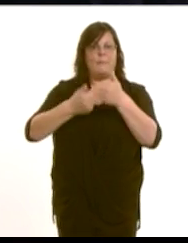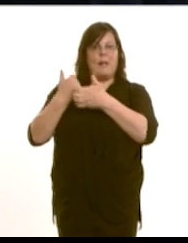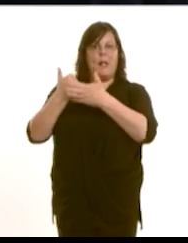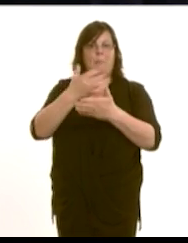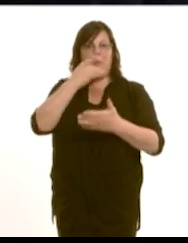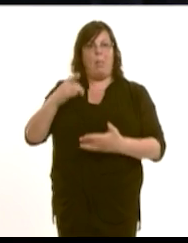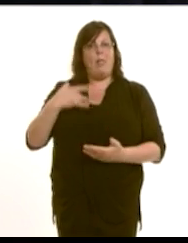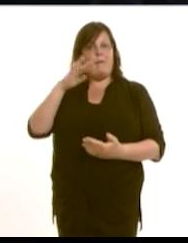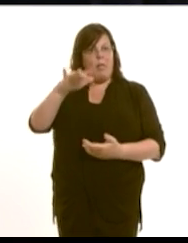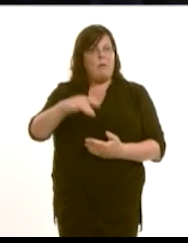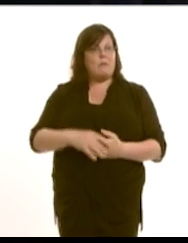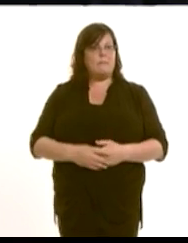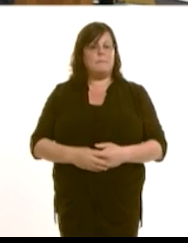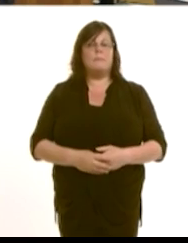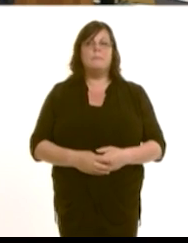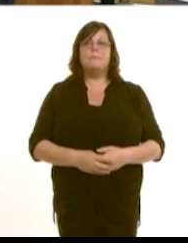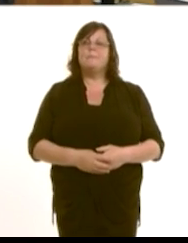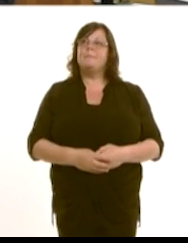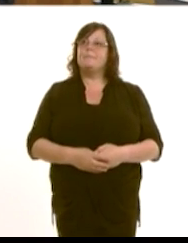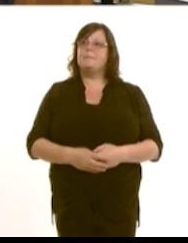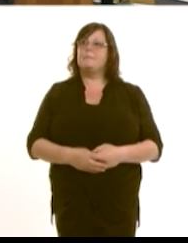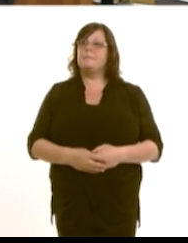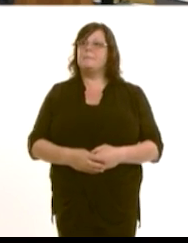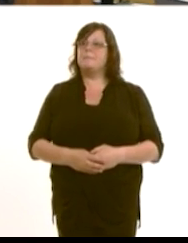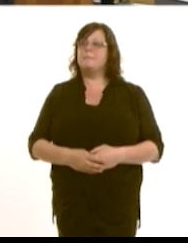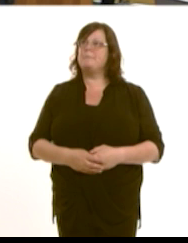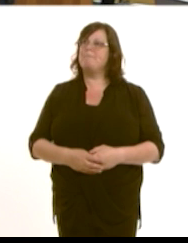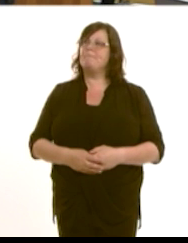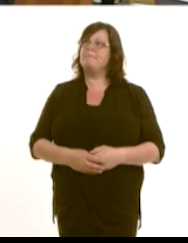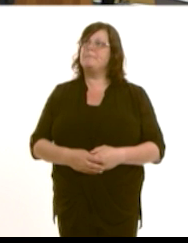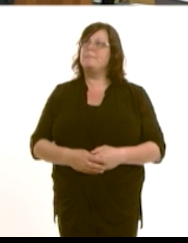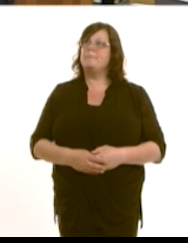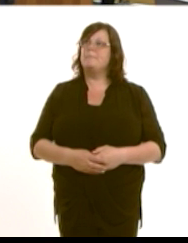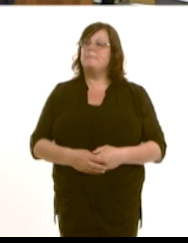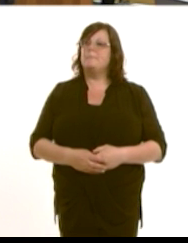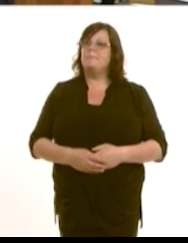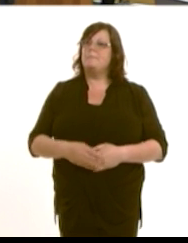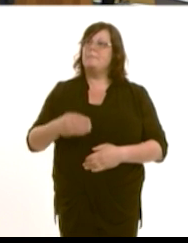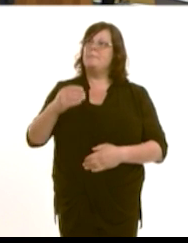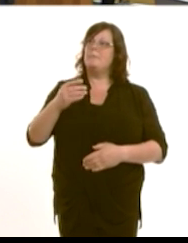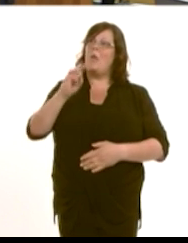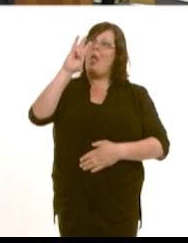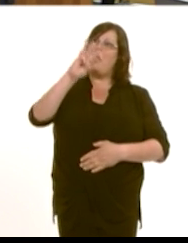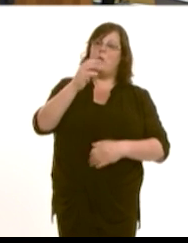Mark Reckless: I welcome the new allocation of money in the Welsh Governmentís supplementary